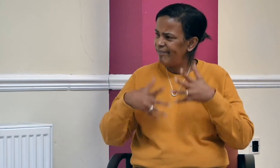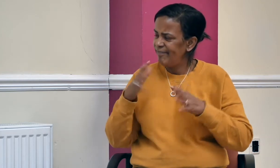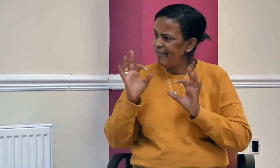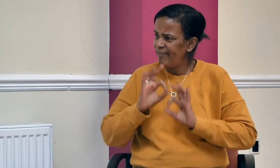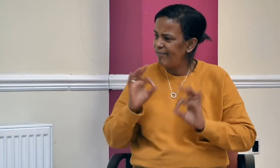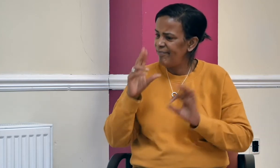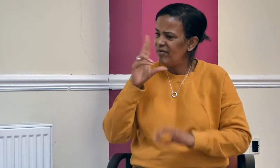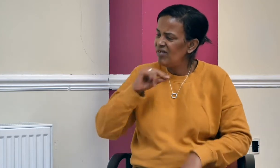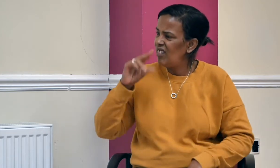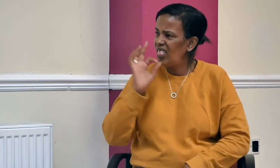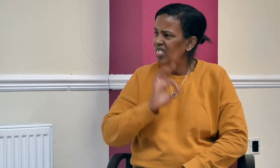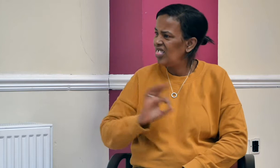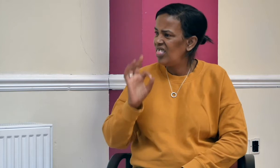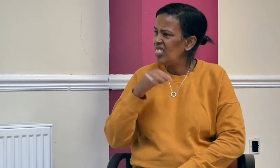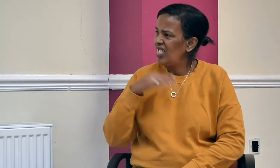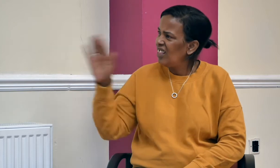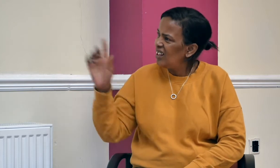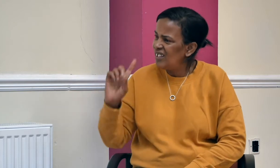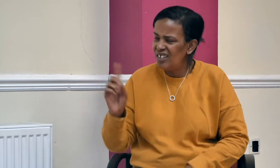At the time I couldn't sign or speak,